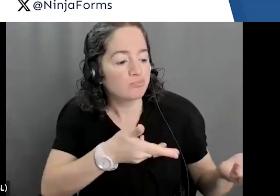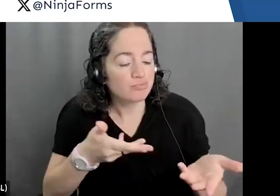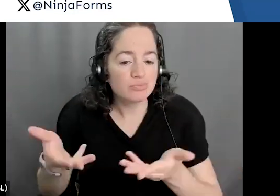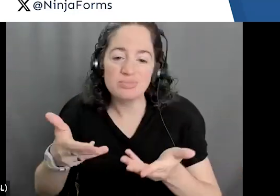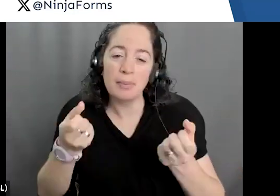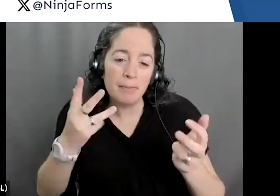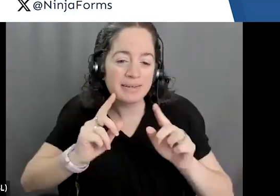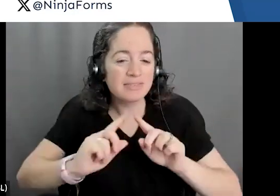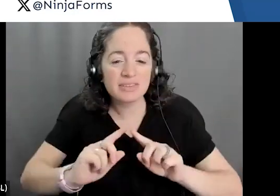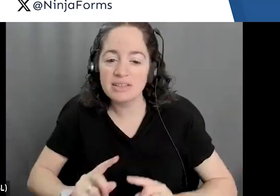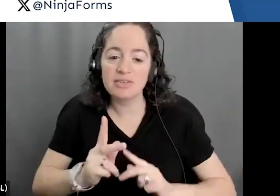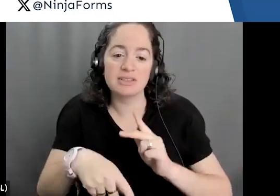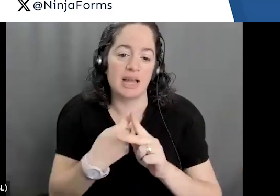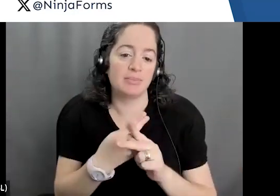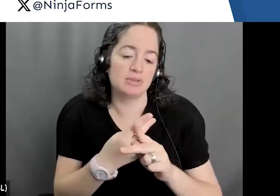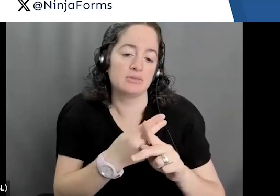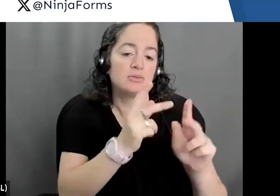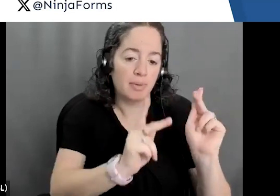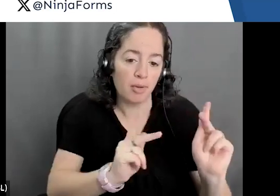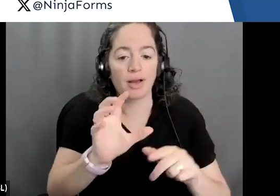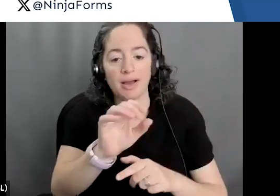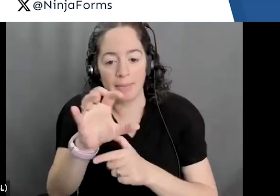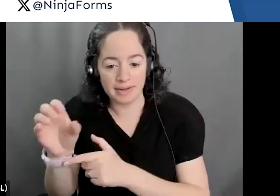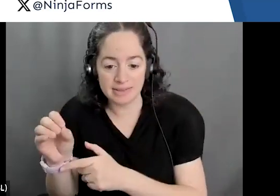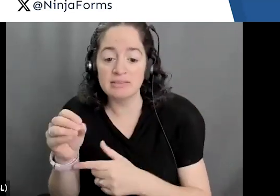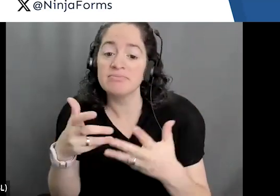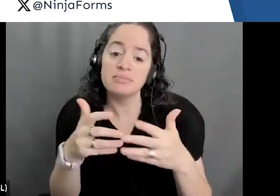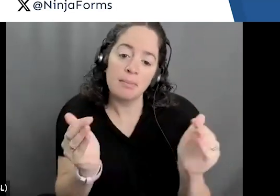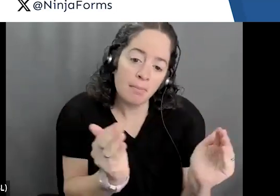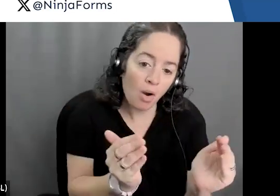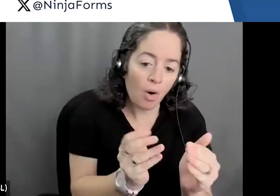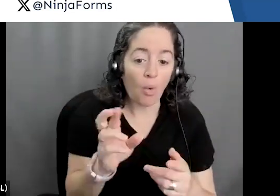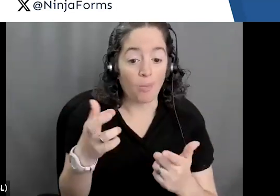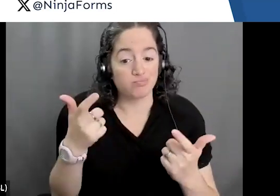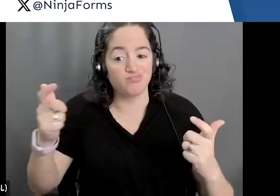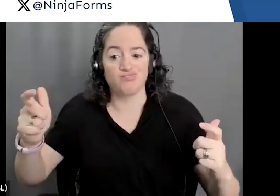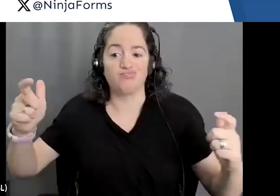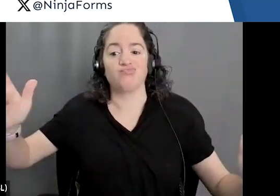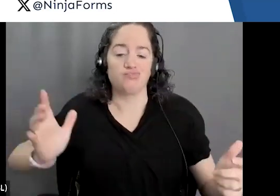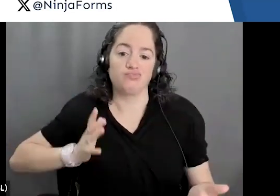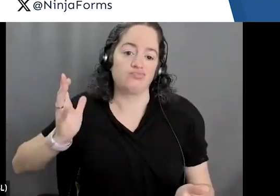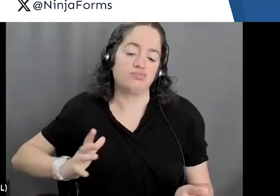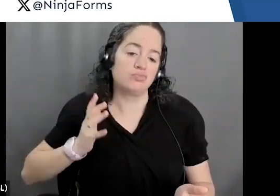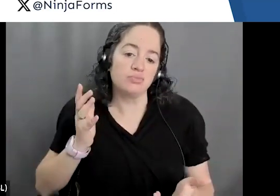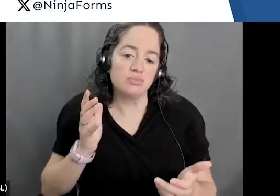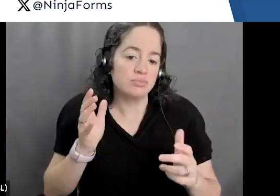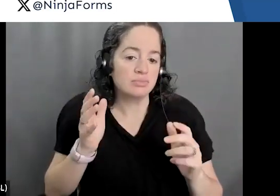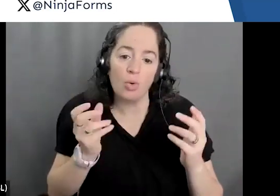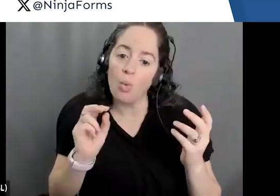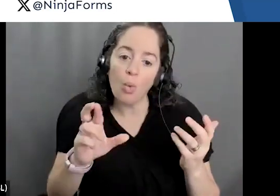From small businesses and local non-profits that make up the core Ninja Forms user base, to universities, hospitals,